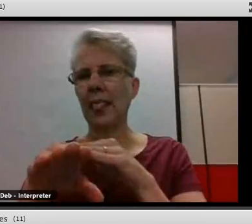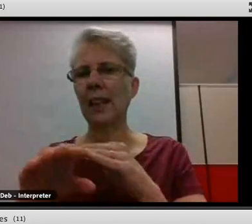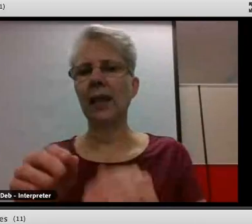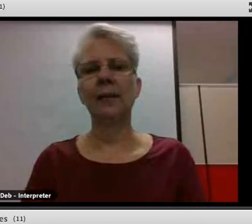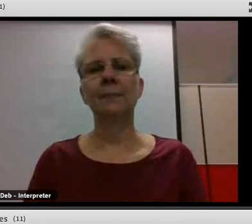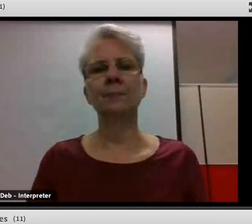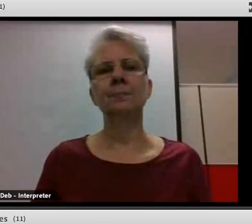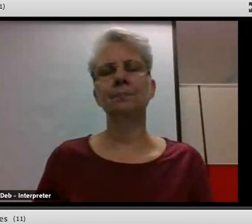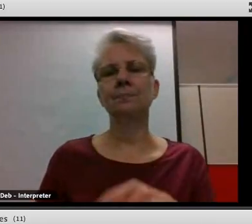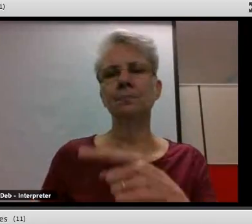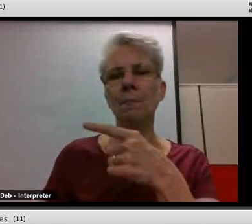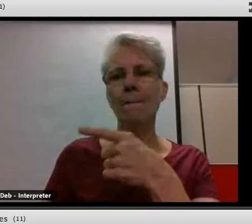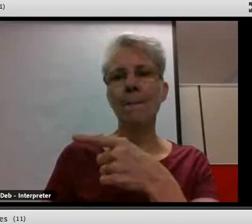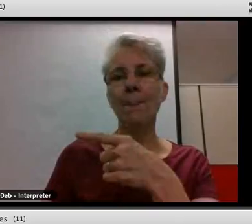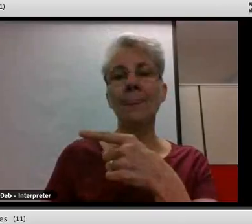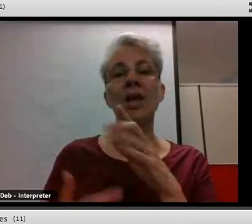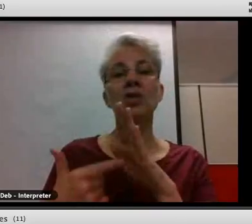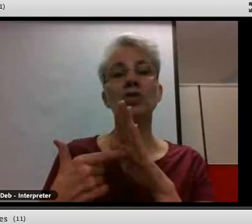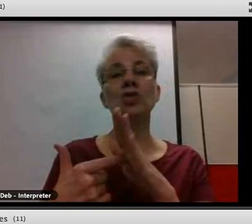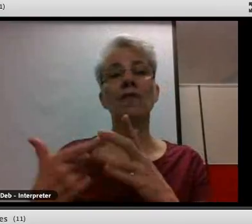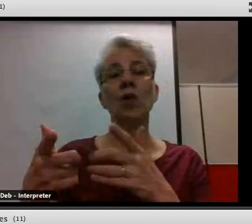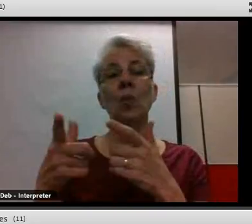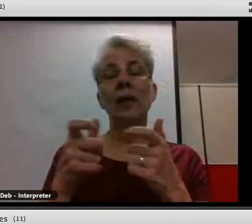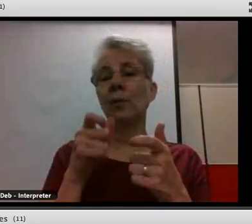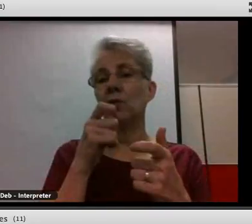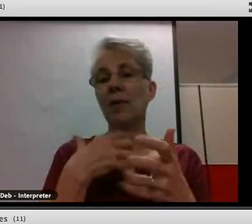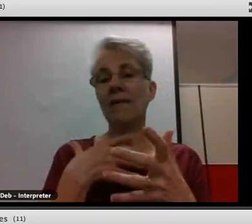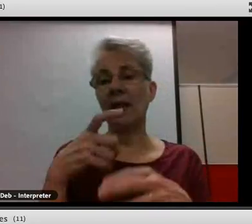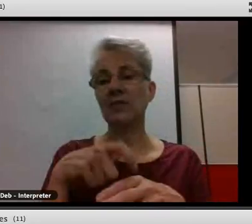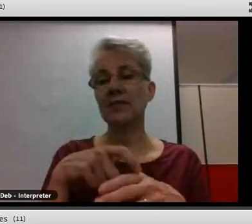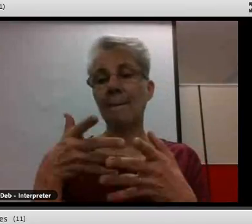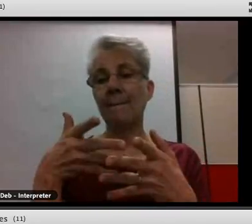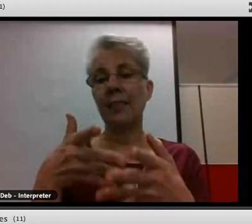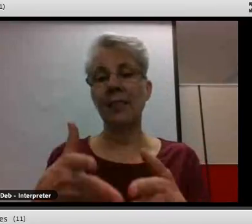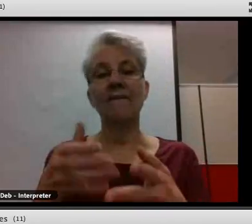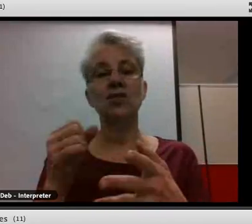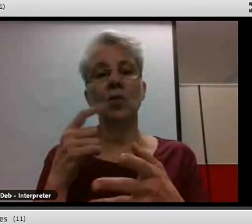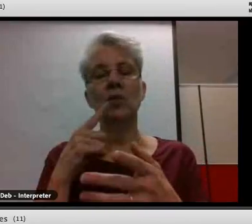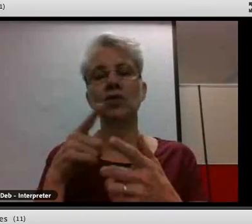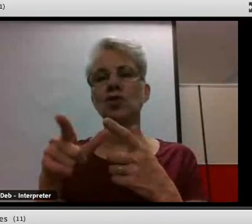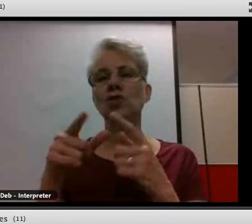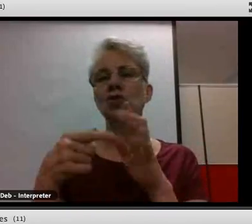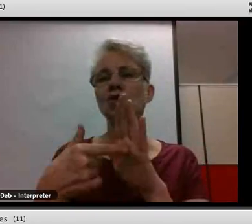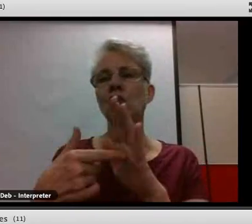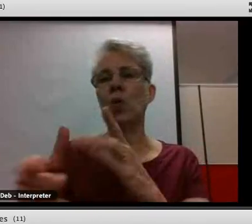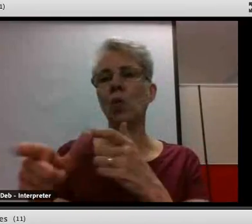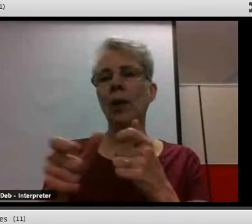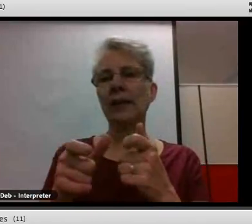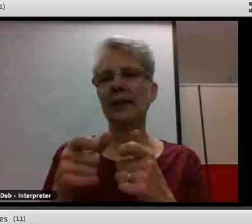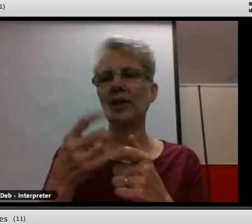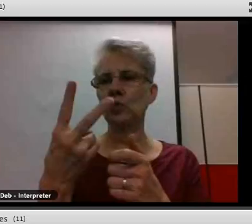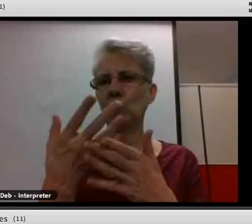This is an add-on to Firefox, and what it does is it shows you, you can't hear anything,